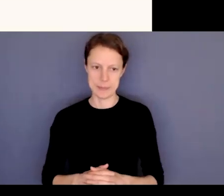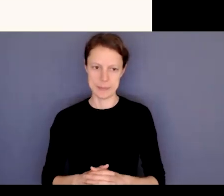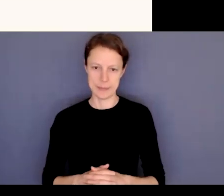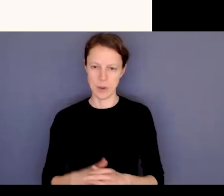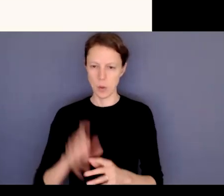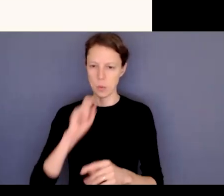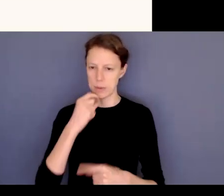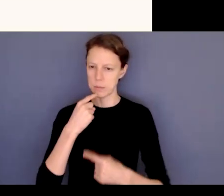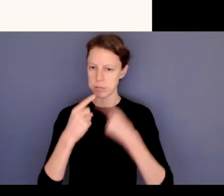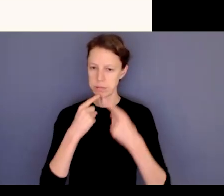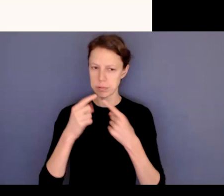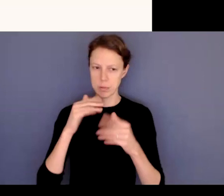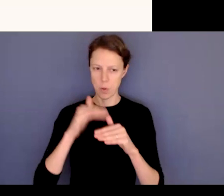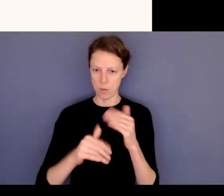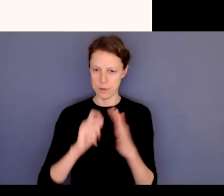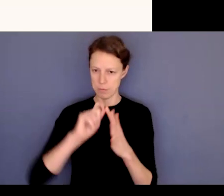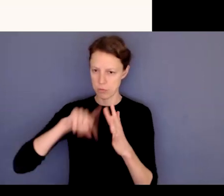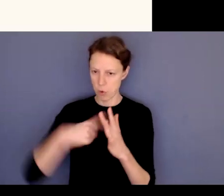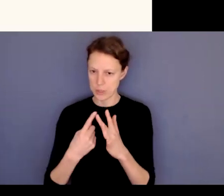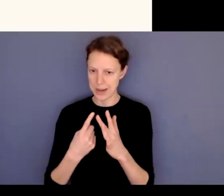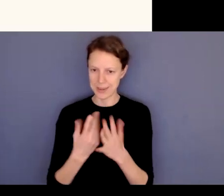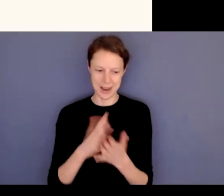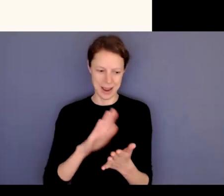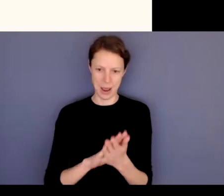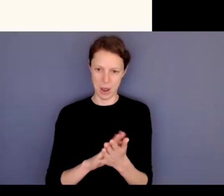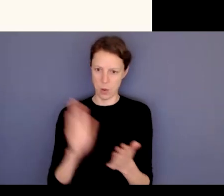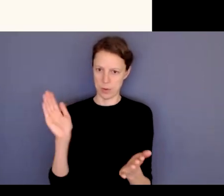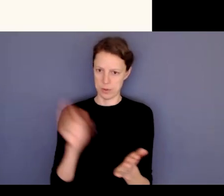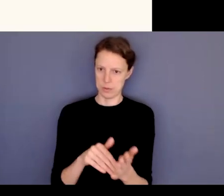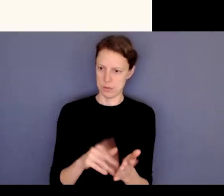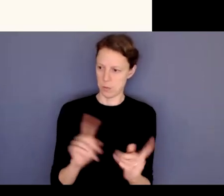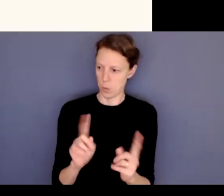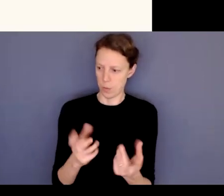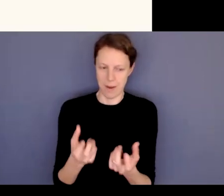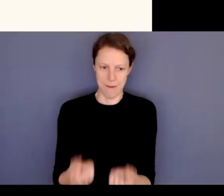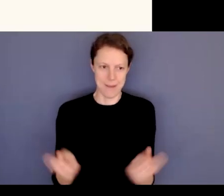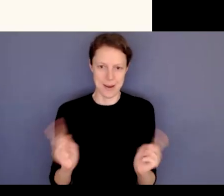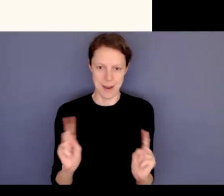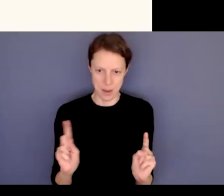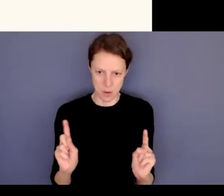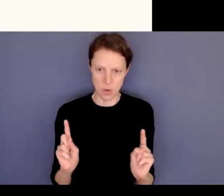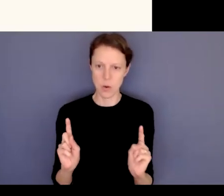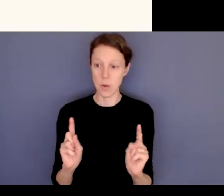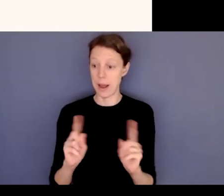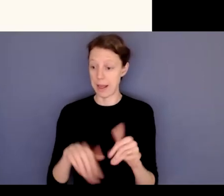we are, with some examples, and then hopefully at the end, there'll be plenty of time for questions. So at Westjustice, we